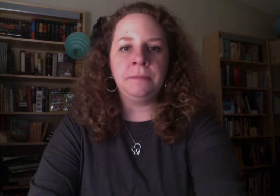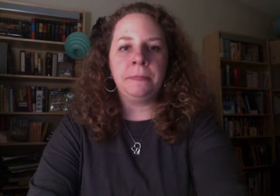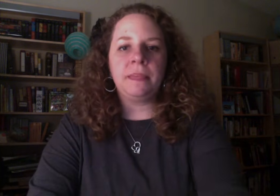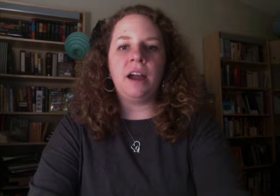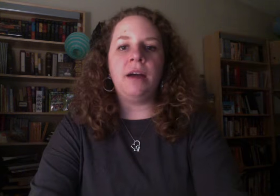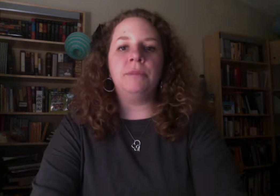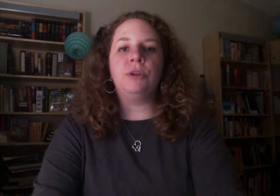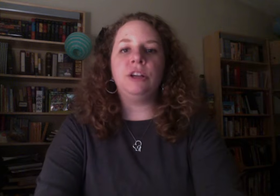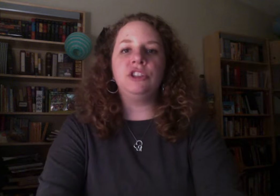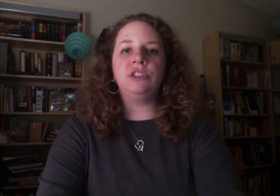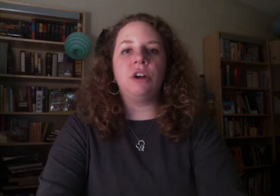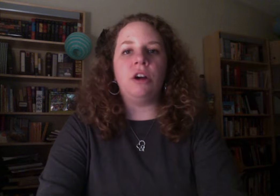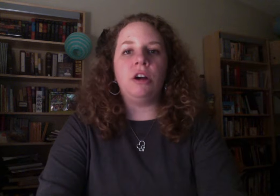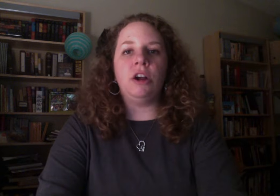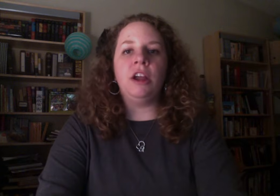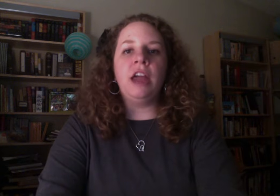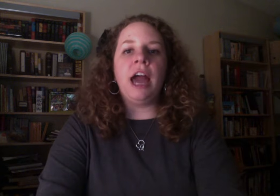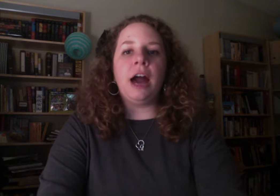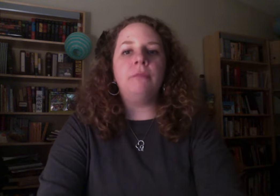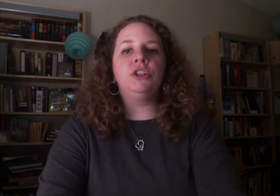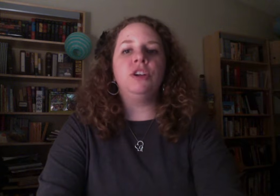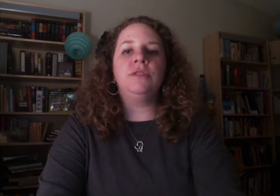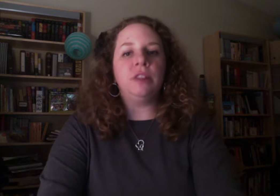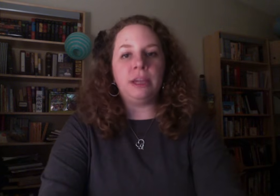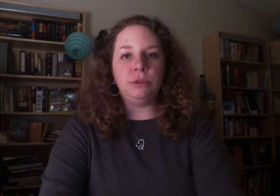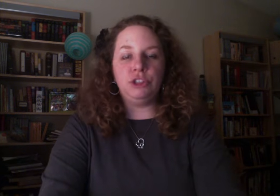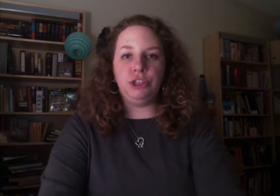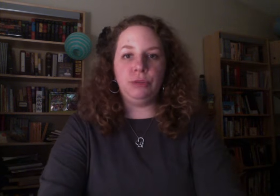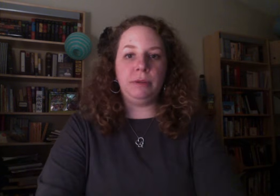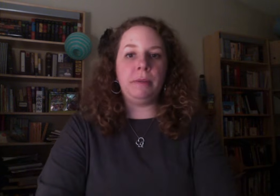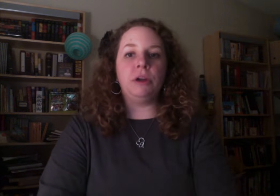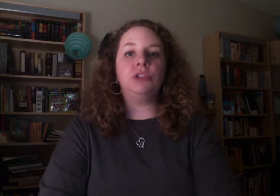Um, the questions are how much of the language do you remember?